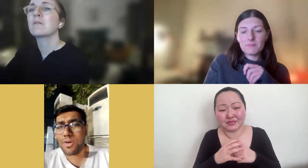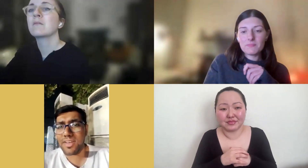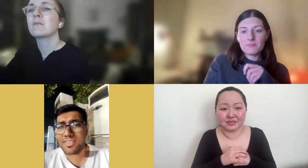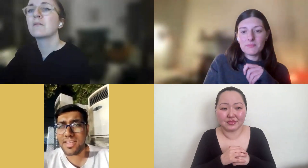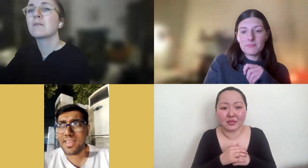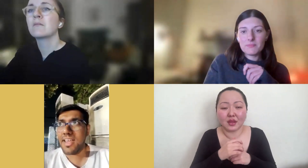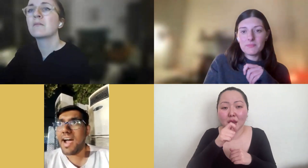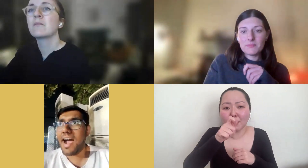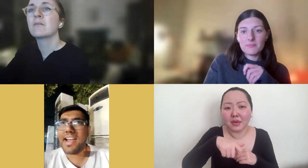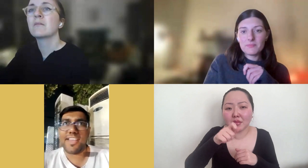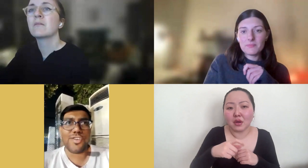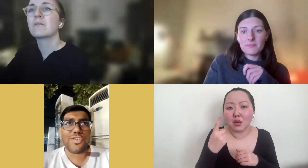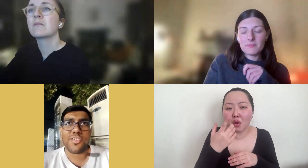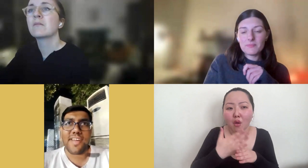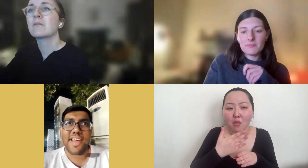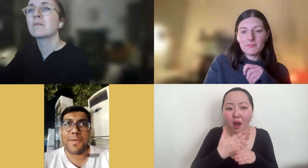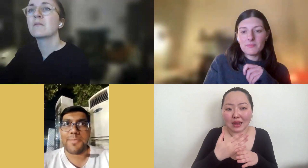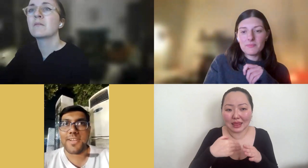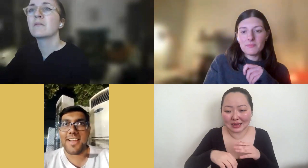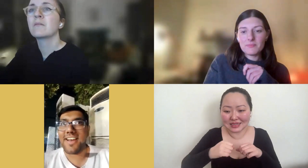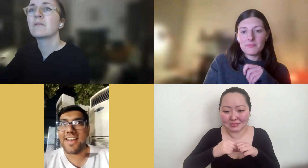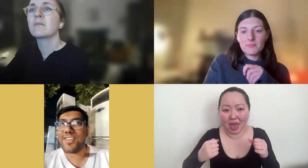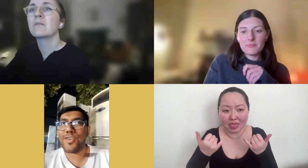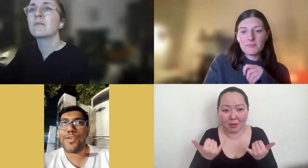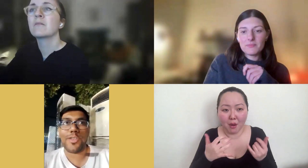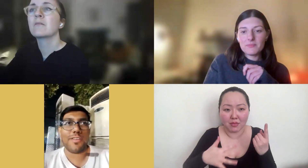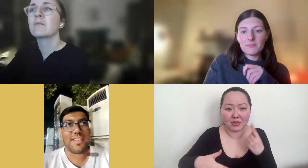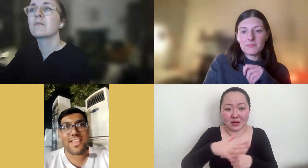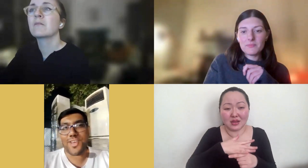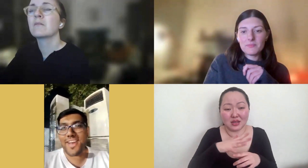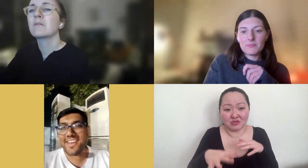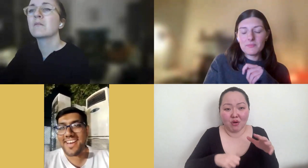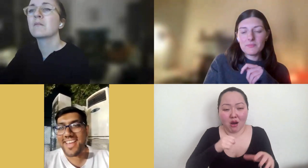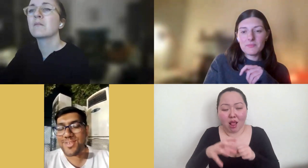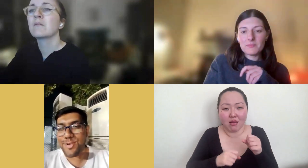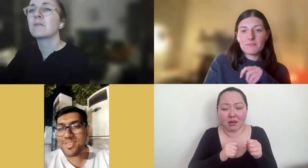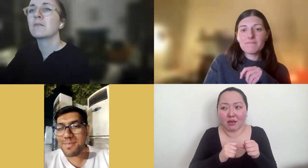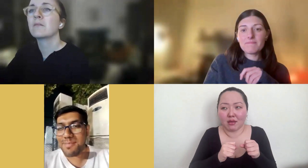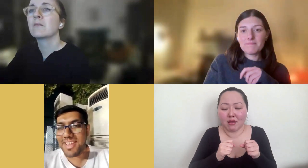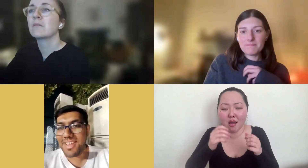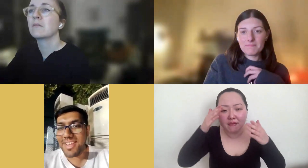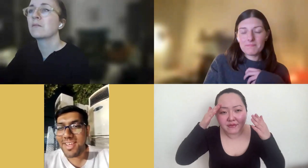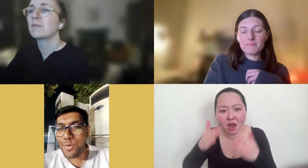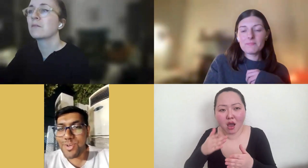a focus thing. Unless you know the right people and unless you know the curator or know somebody